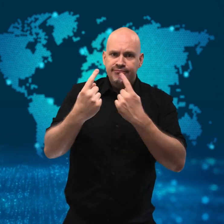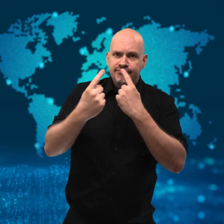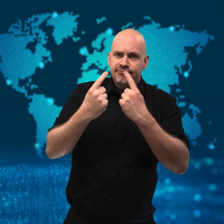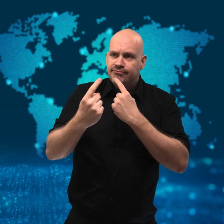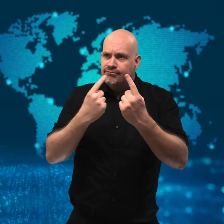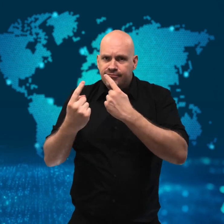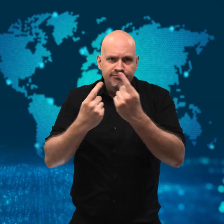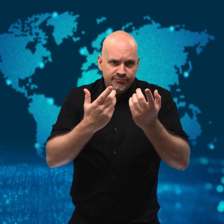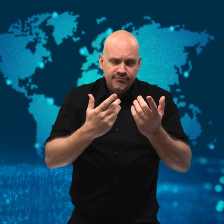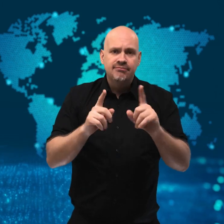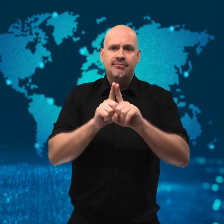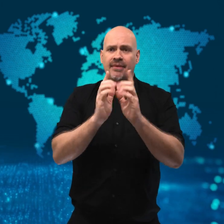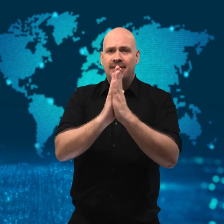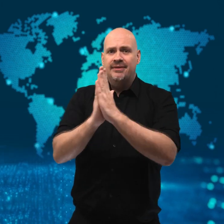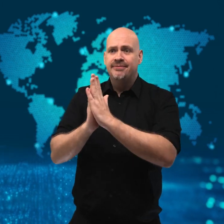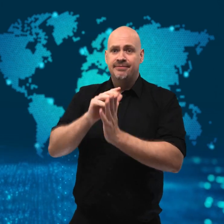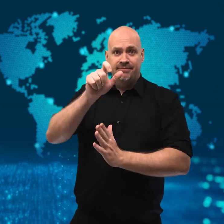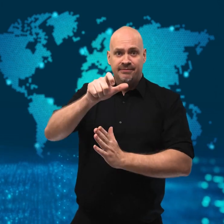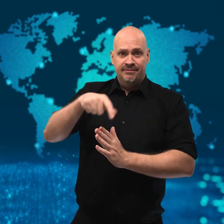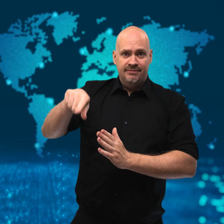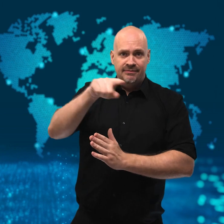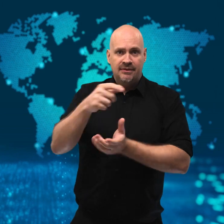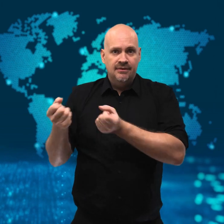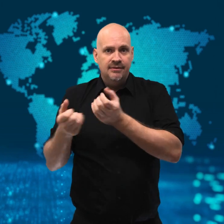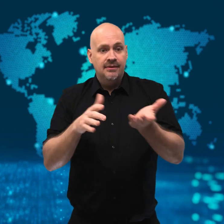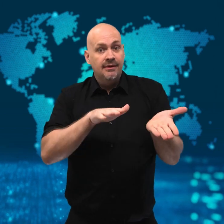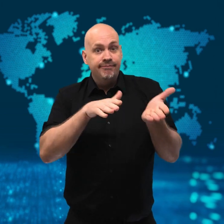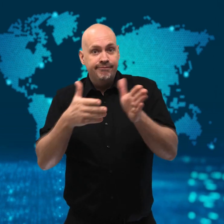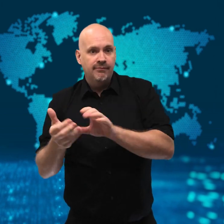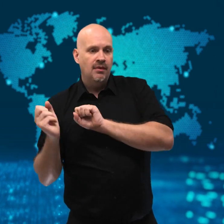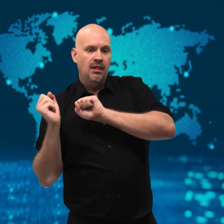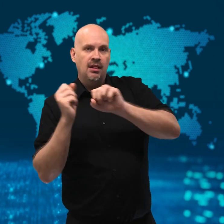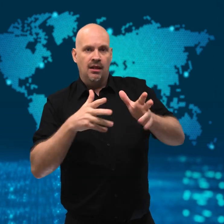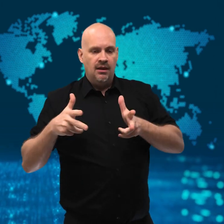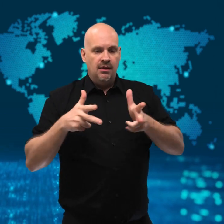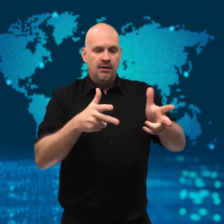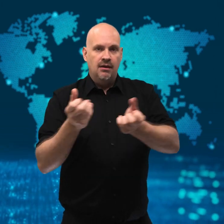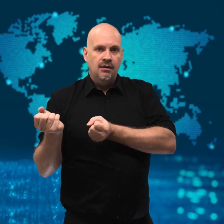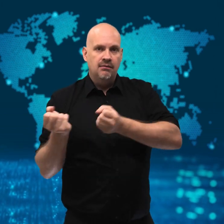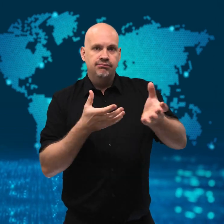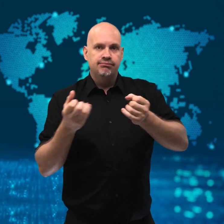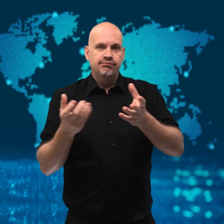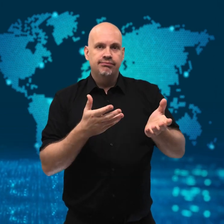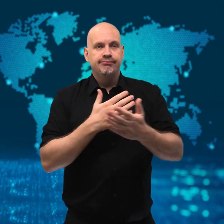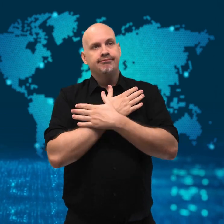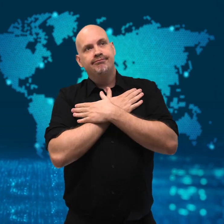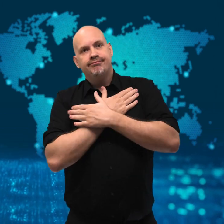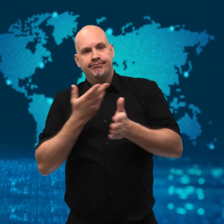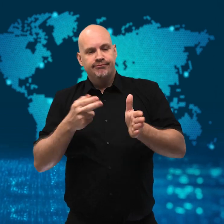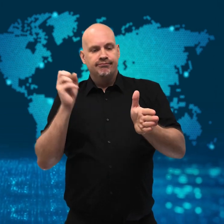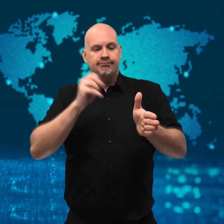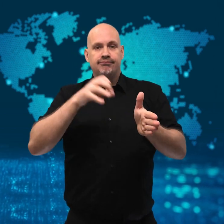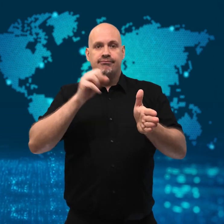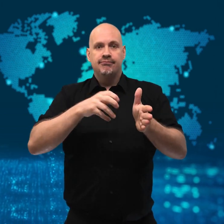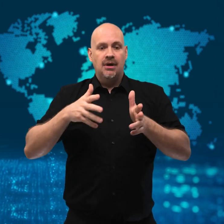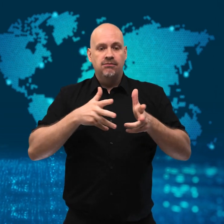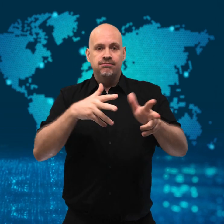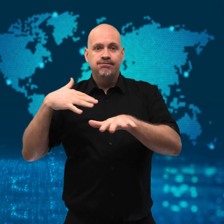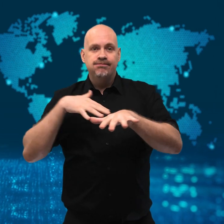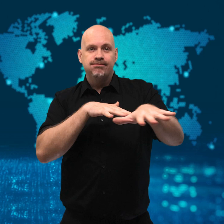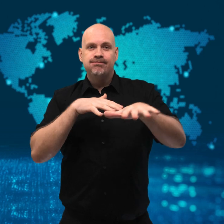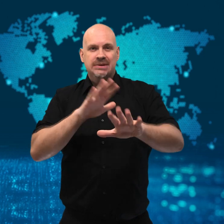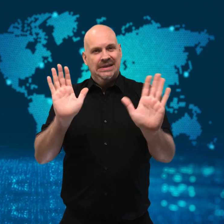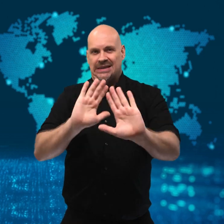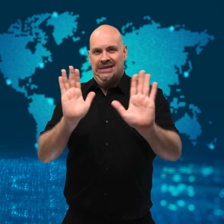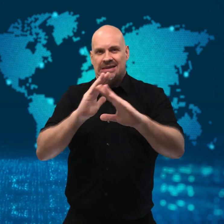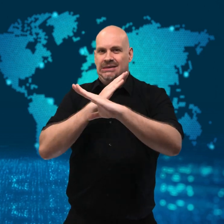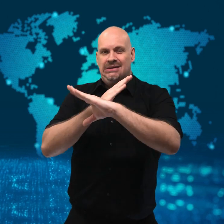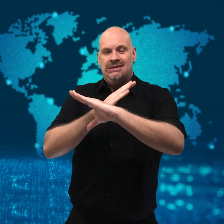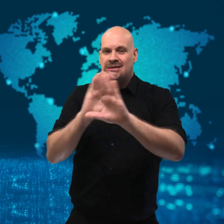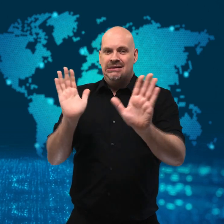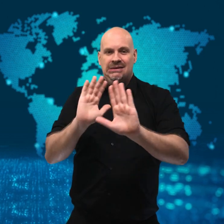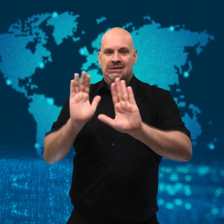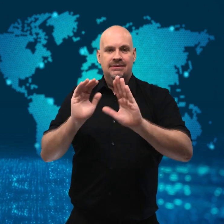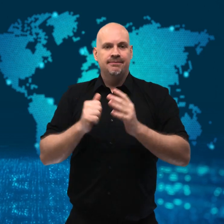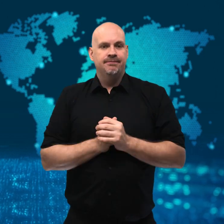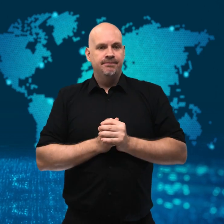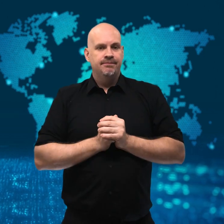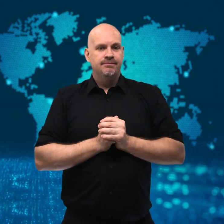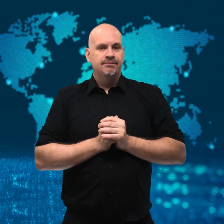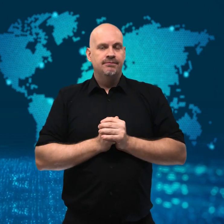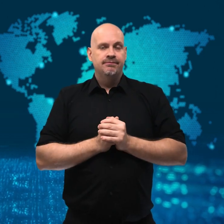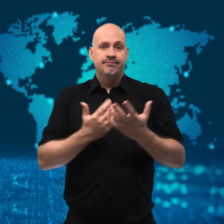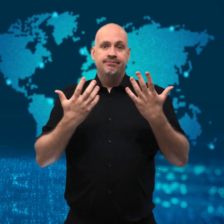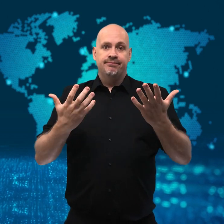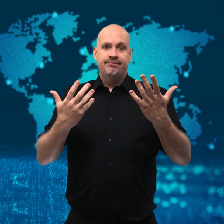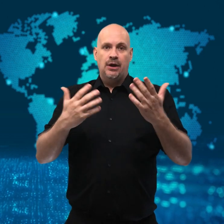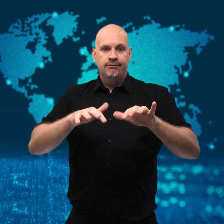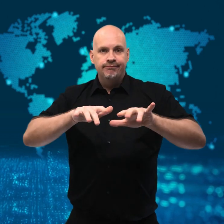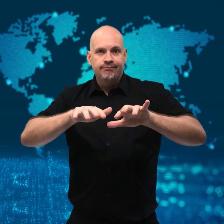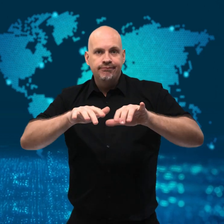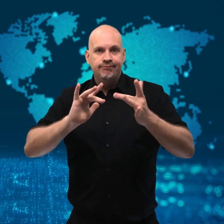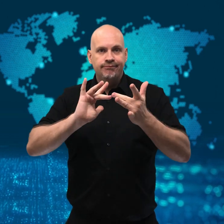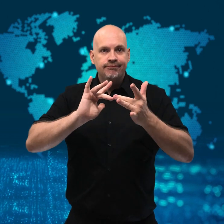There are claims on social media that they are the bodies of COVID-19 victims,